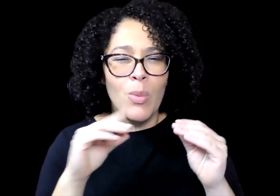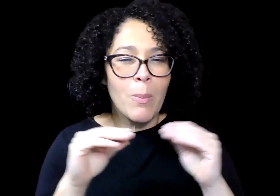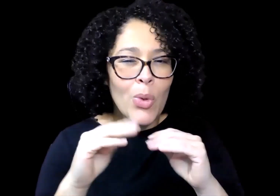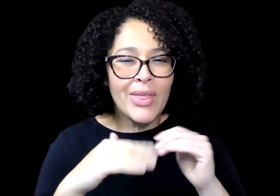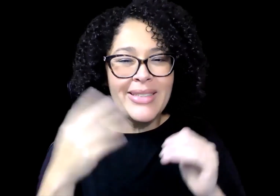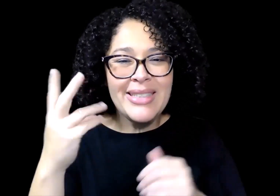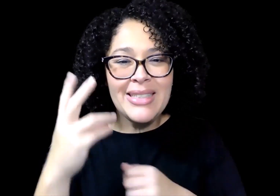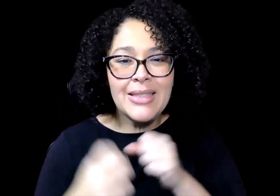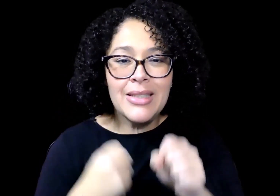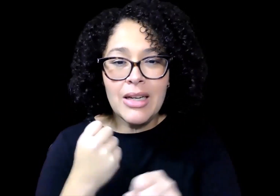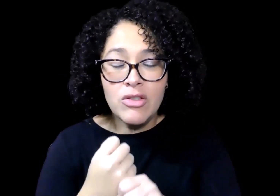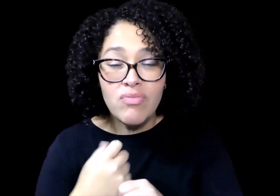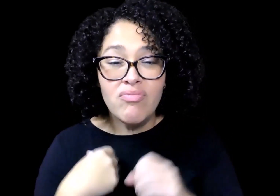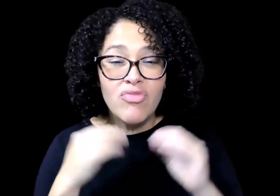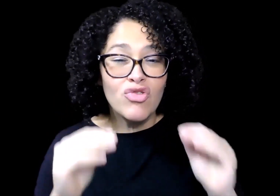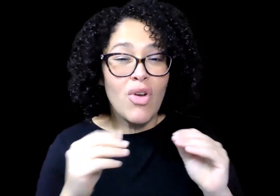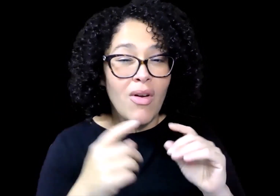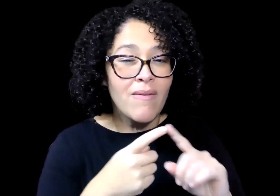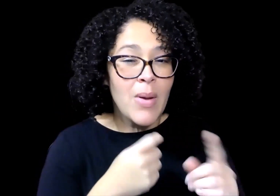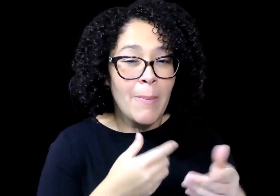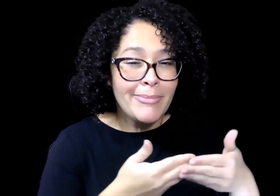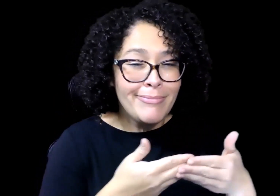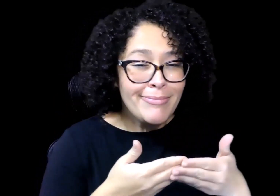prior to that I've taught for more than 16 years